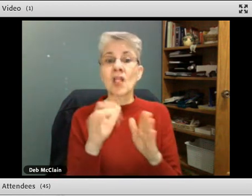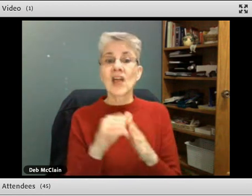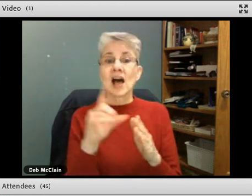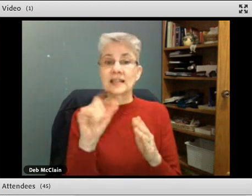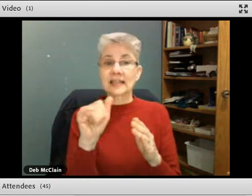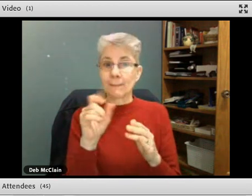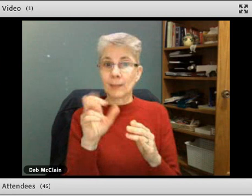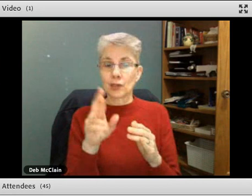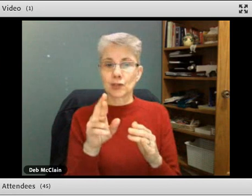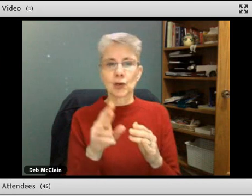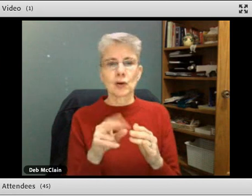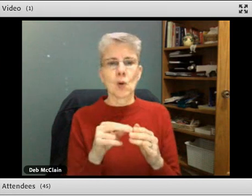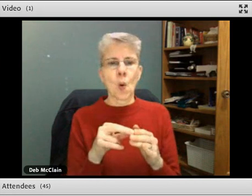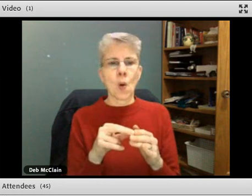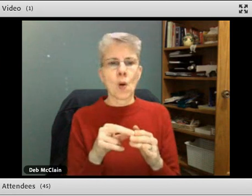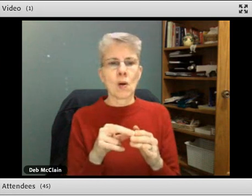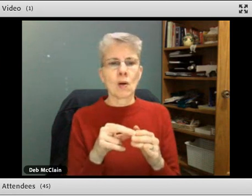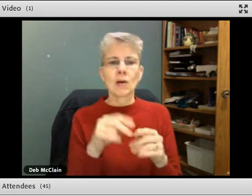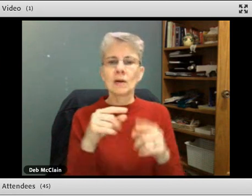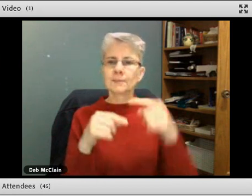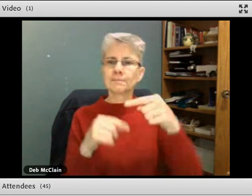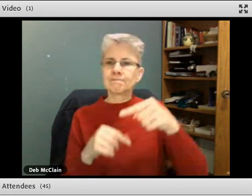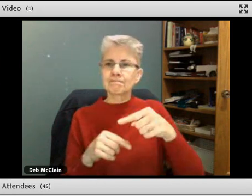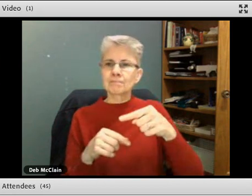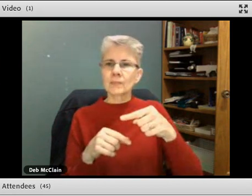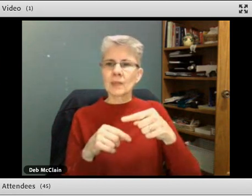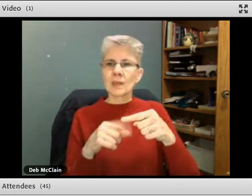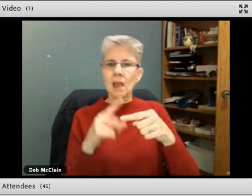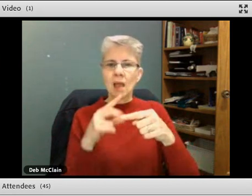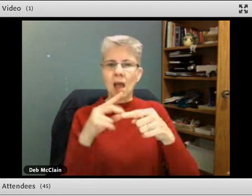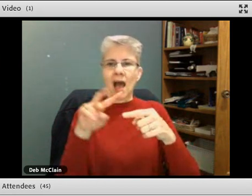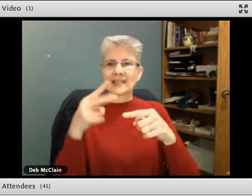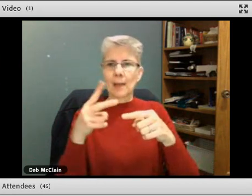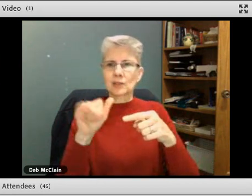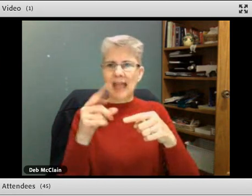that looks like that double dagger. I think I've also seen a does-not-equal sign